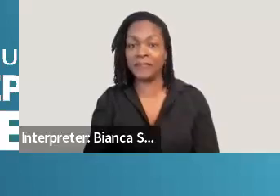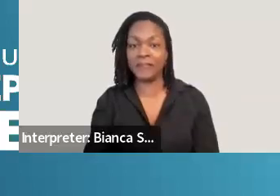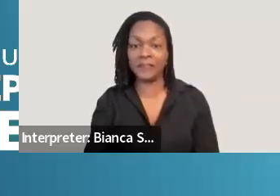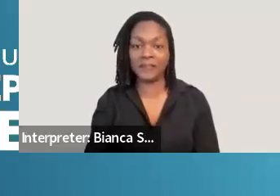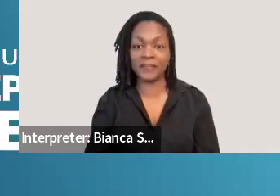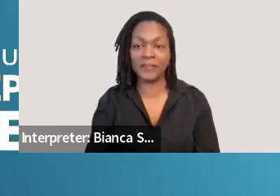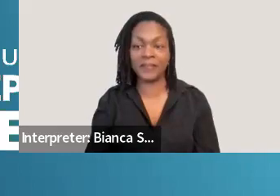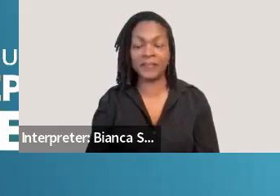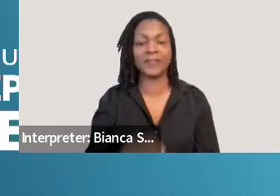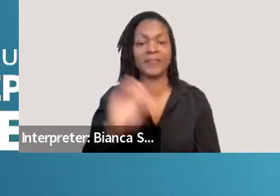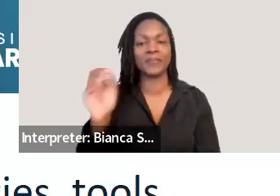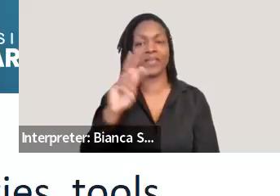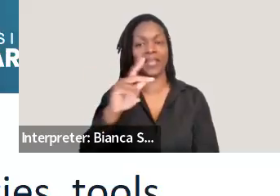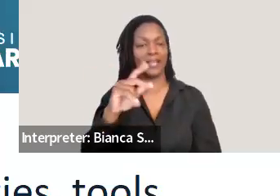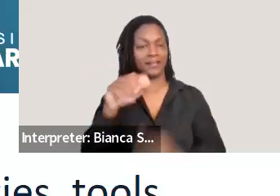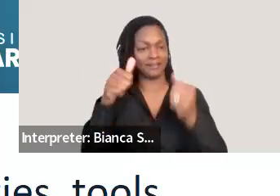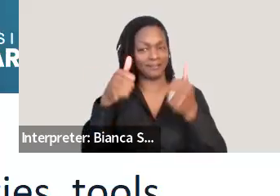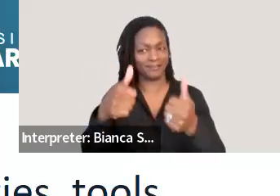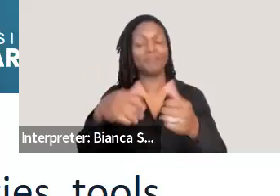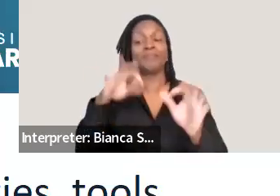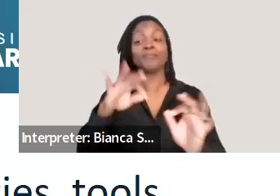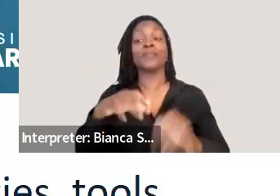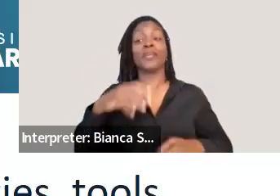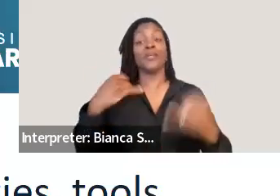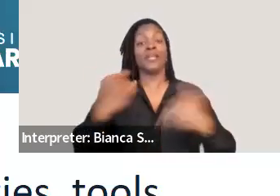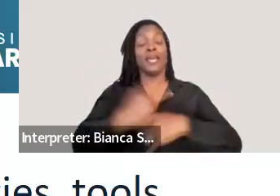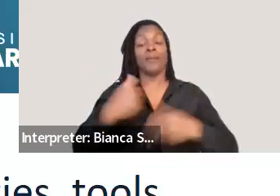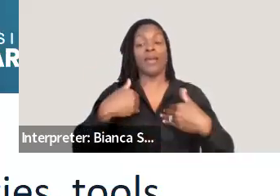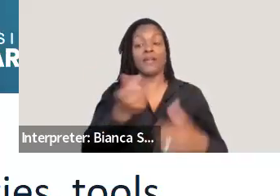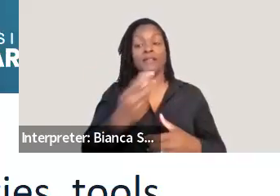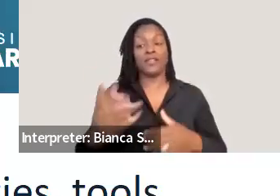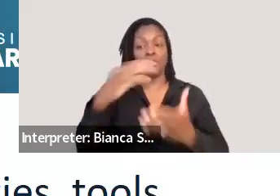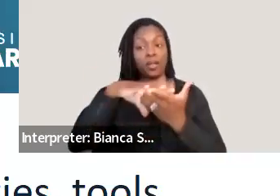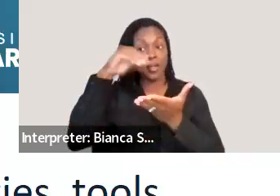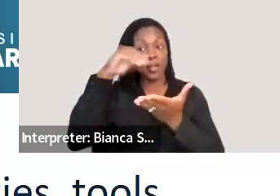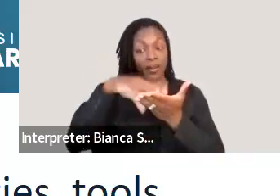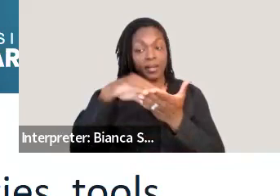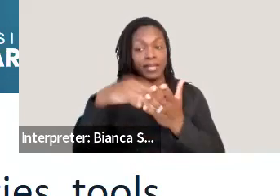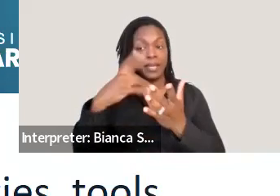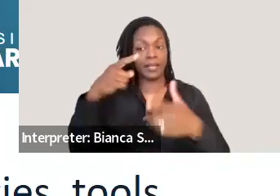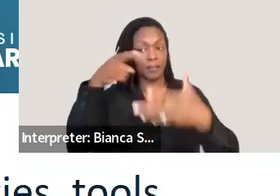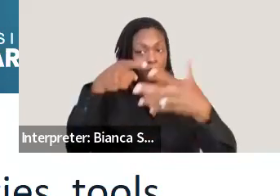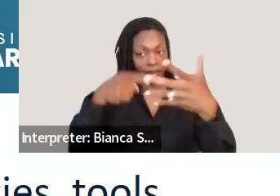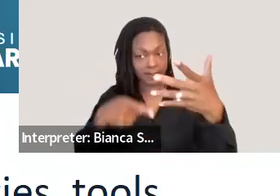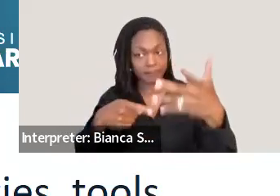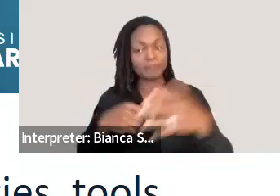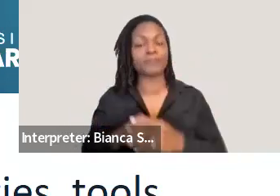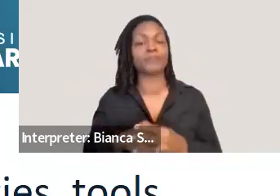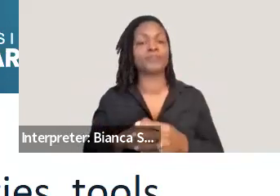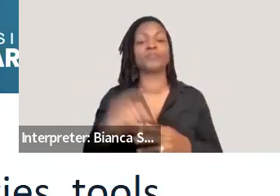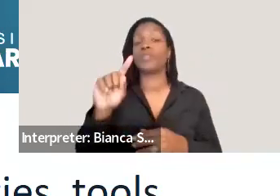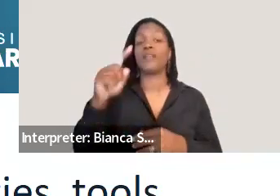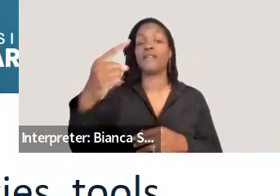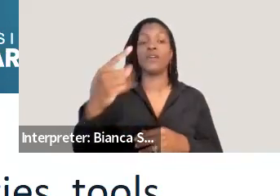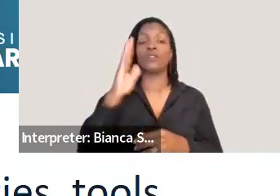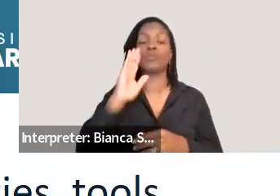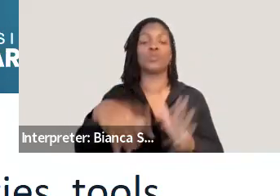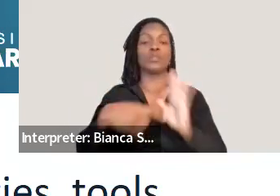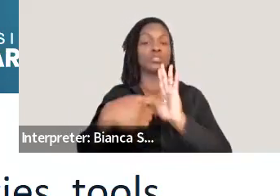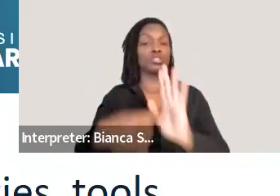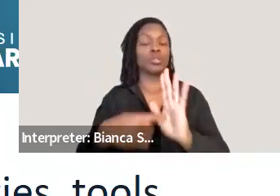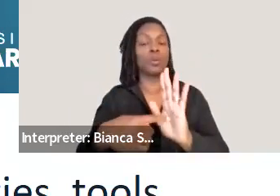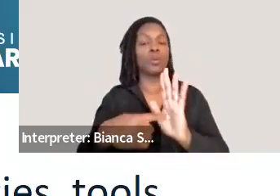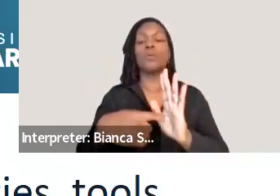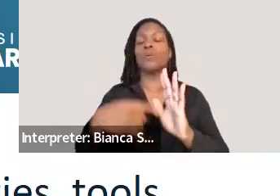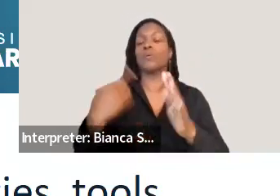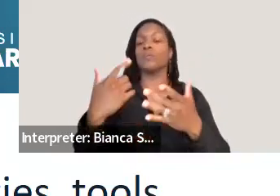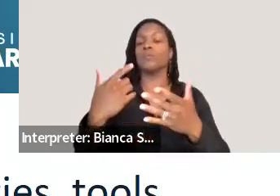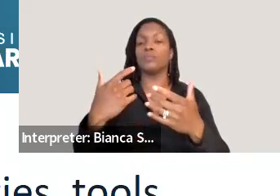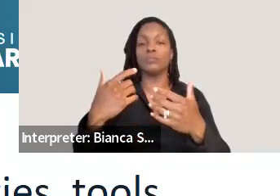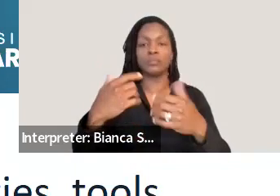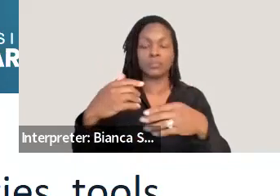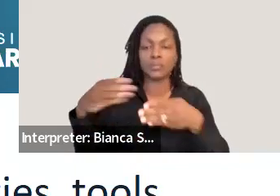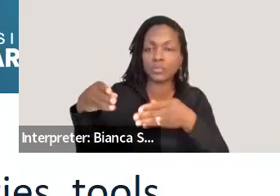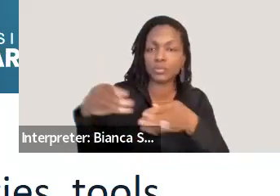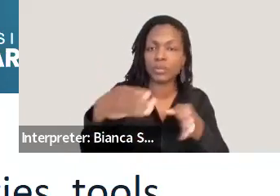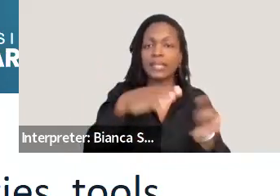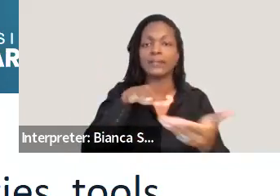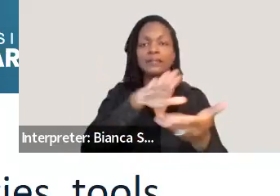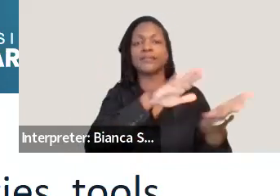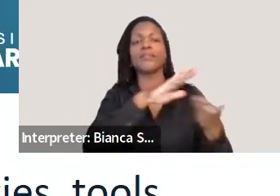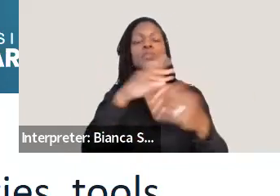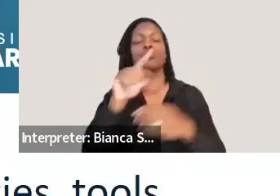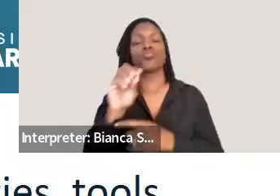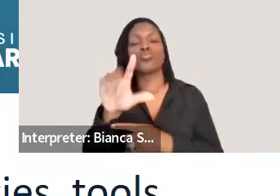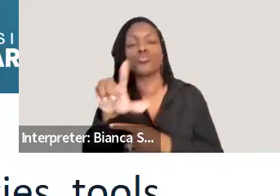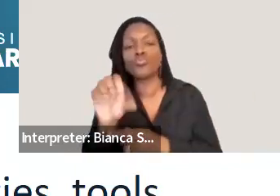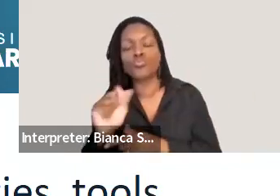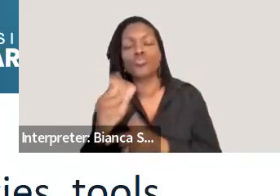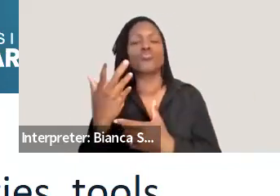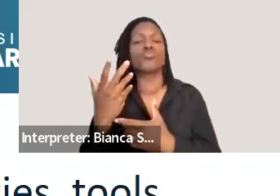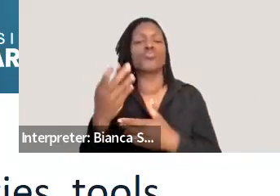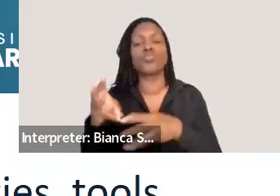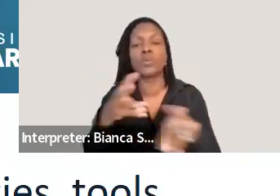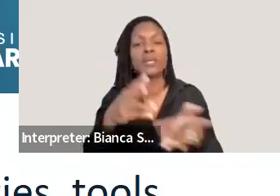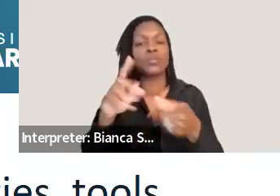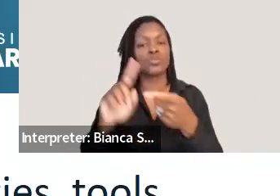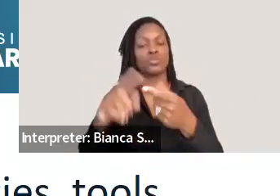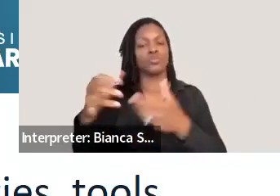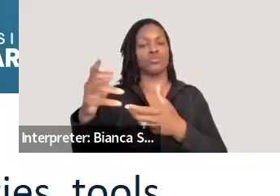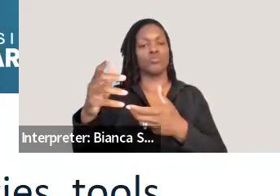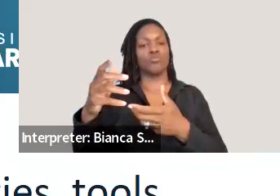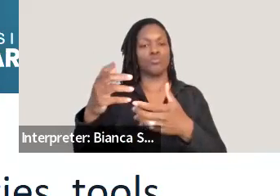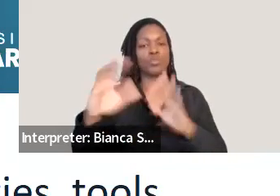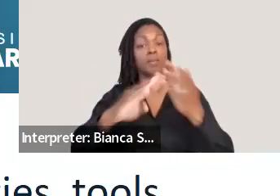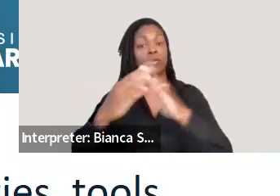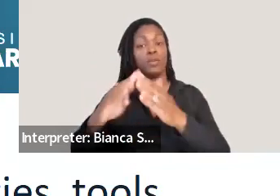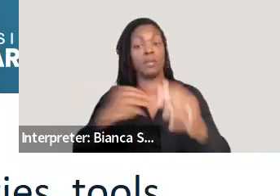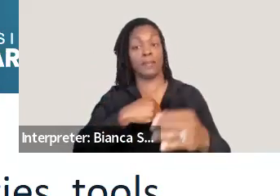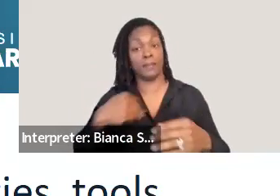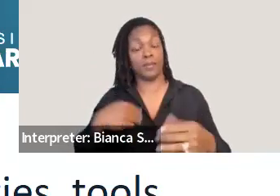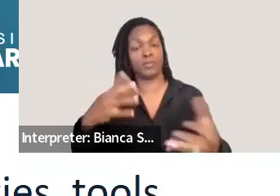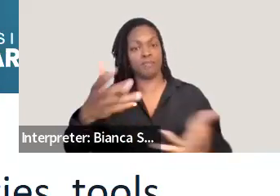So today we have a few learning objectives. The first objective will be demonstrating some examples and strategies of strategies and tools and methods that we've used to engage the community members around the state health improvement plan development.